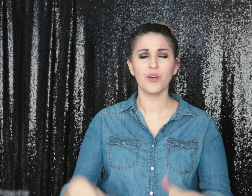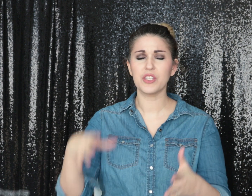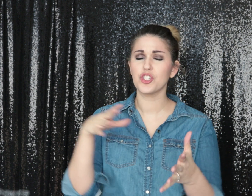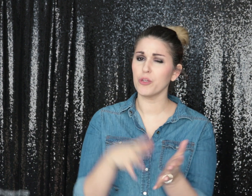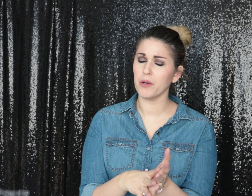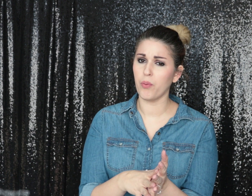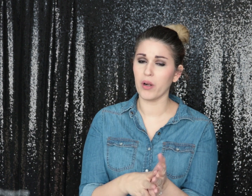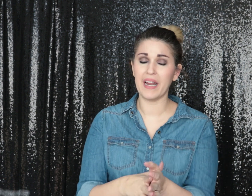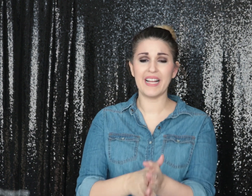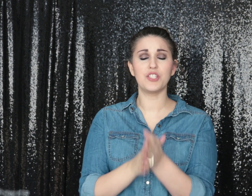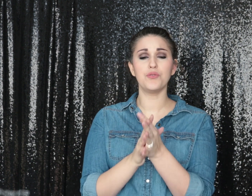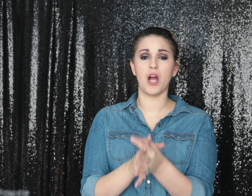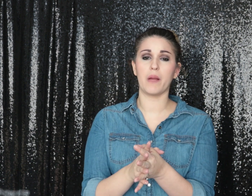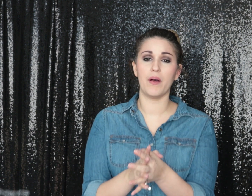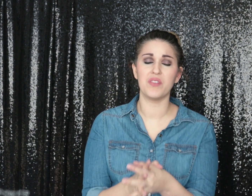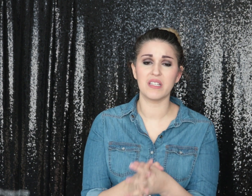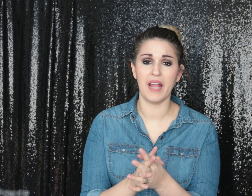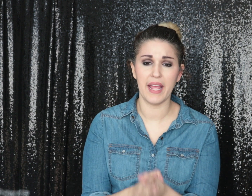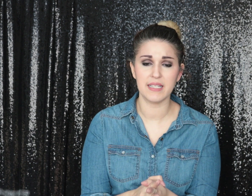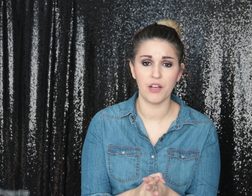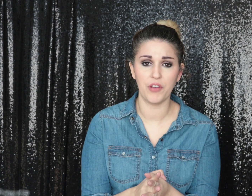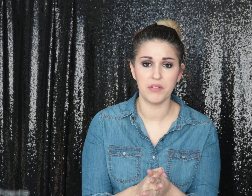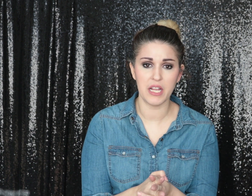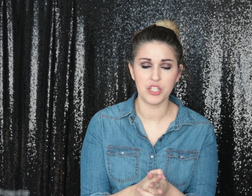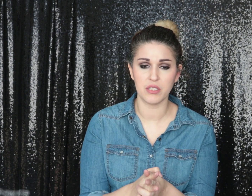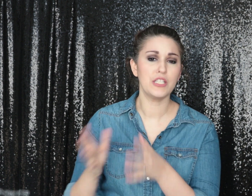So it's super important and I do talk about this in ASL foundations.